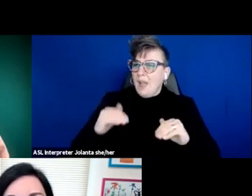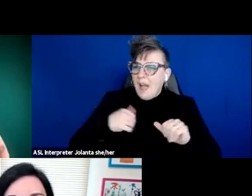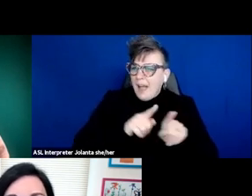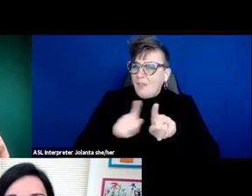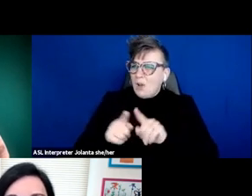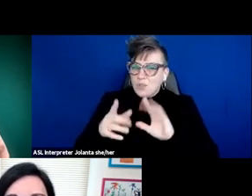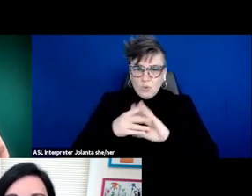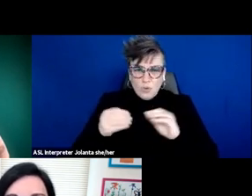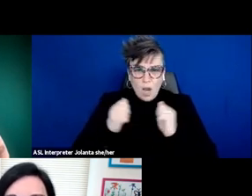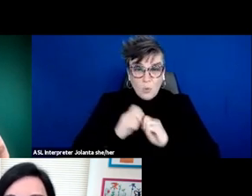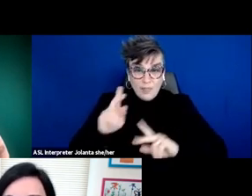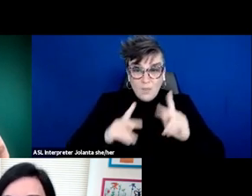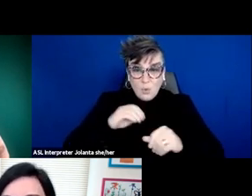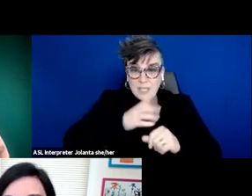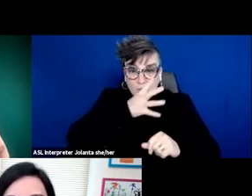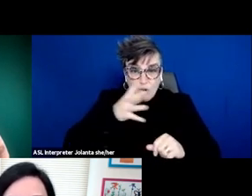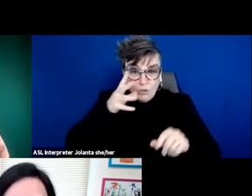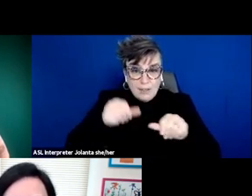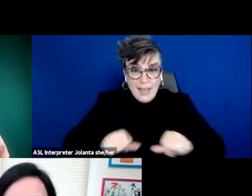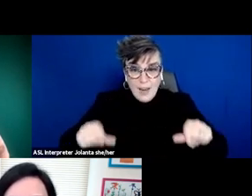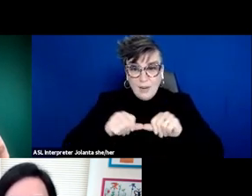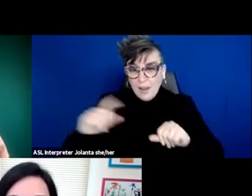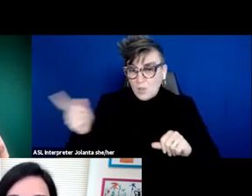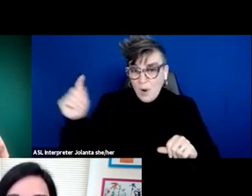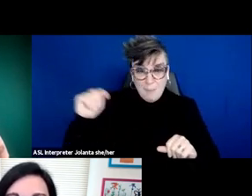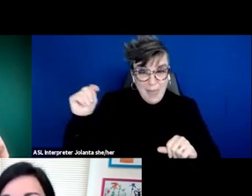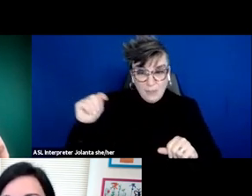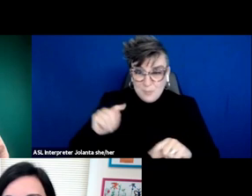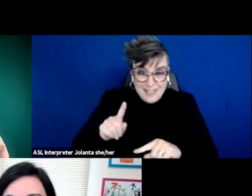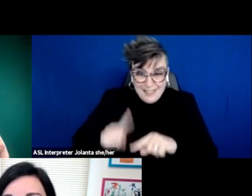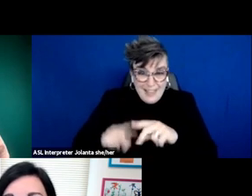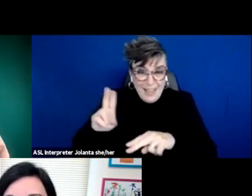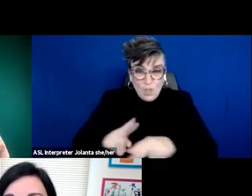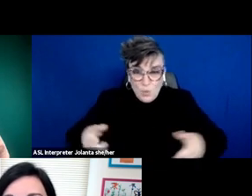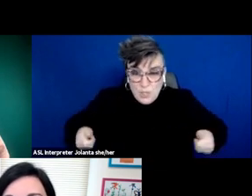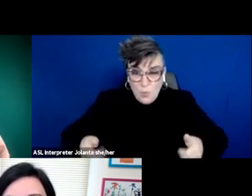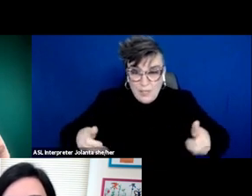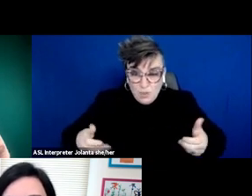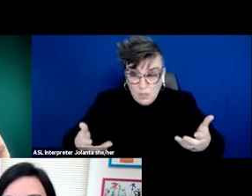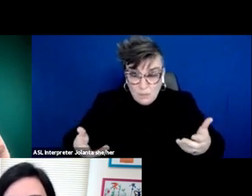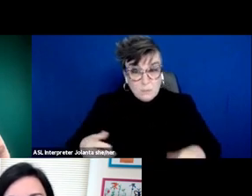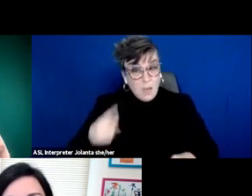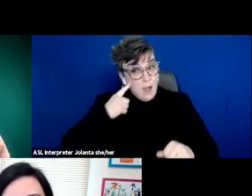accessible. So things like obtaining a urine specimen, which we do for most pregnant persons